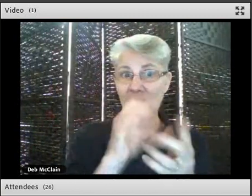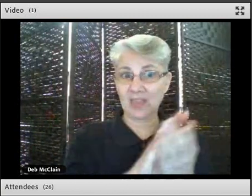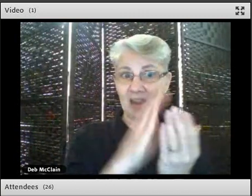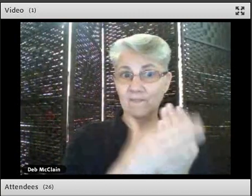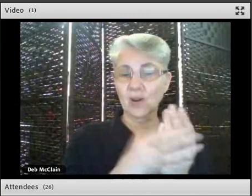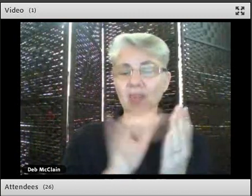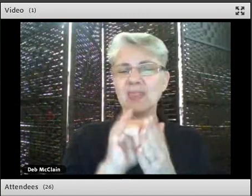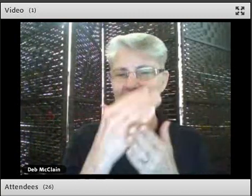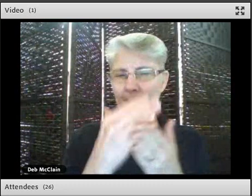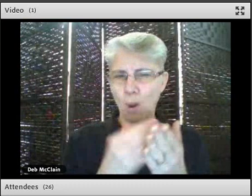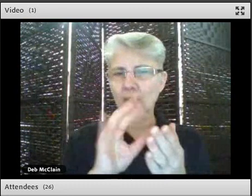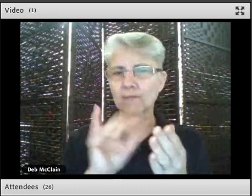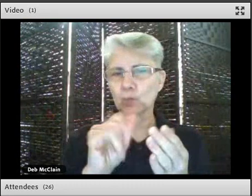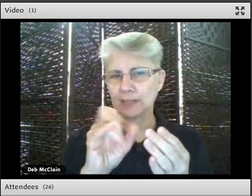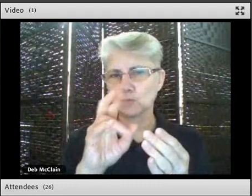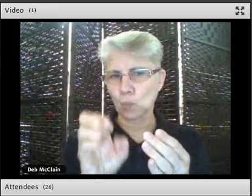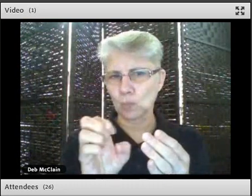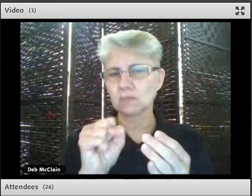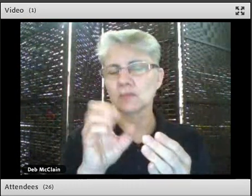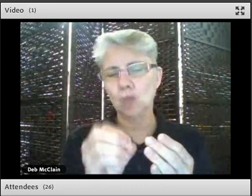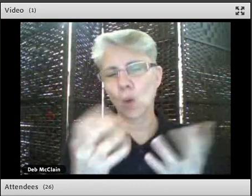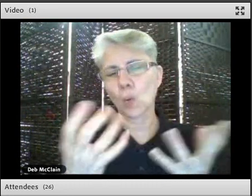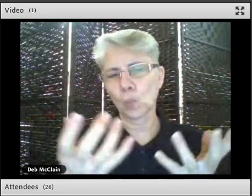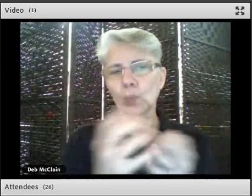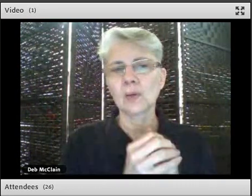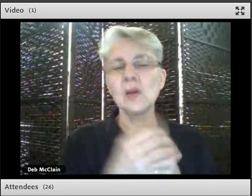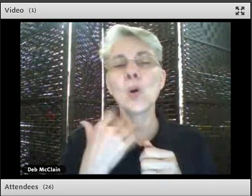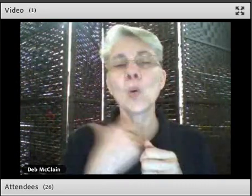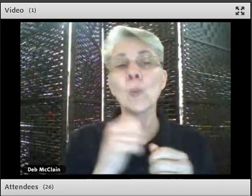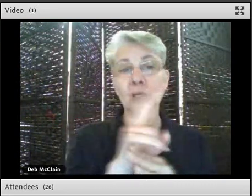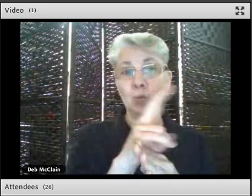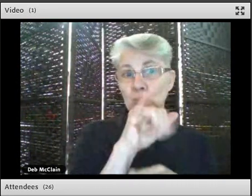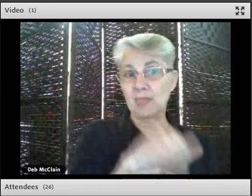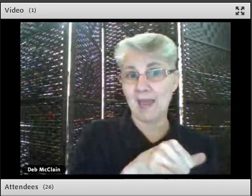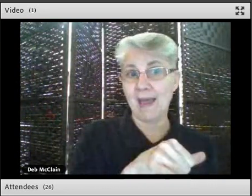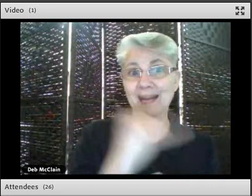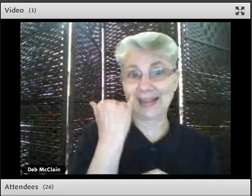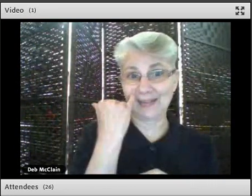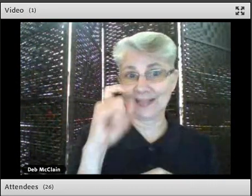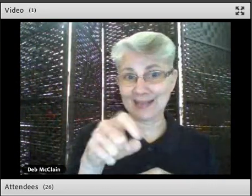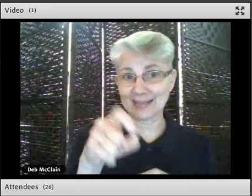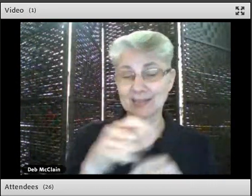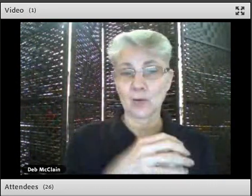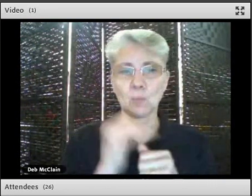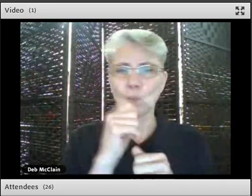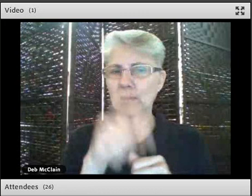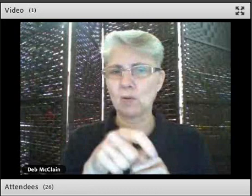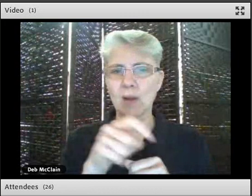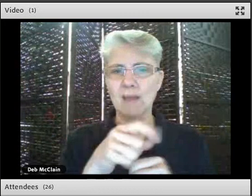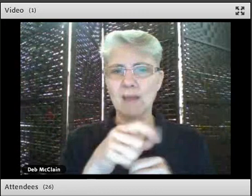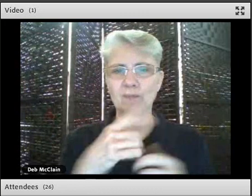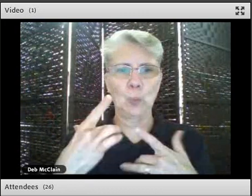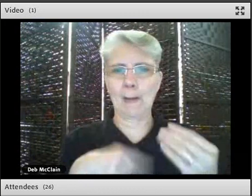about it being considered an "other" source. So, here is the example